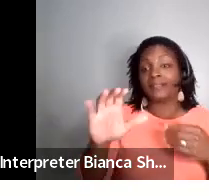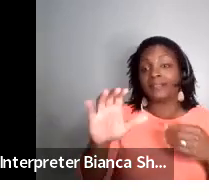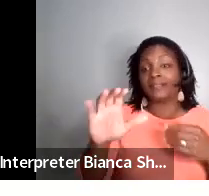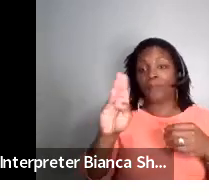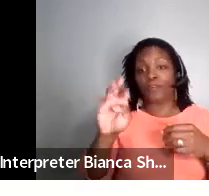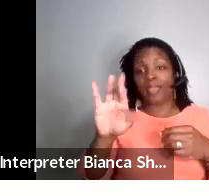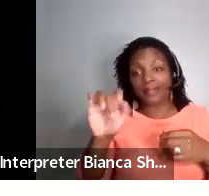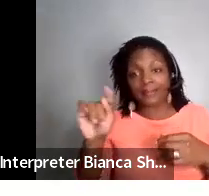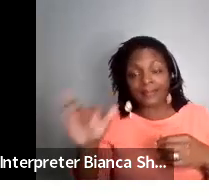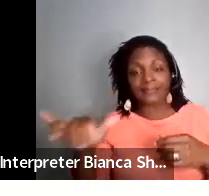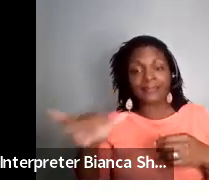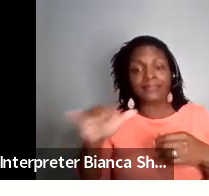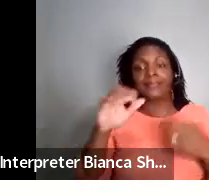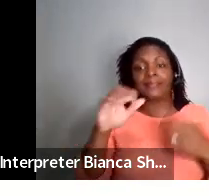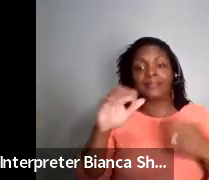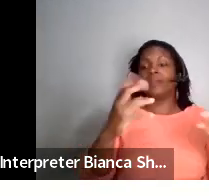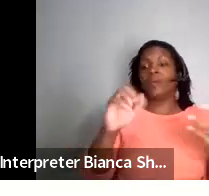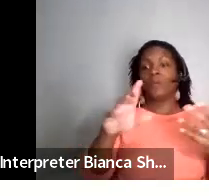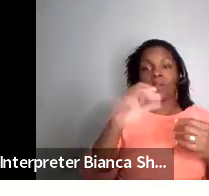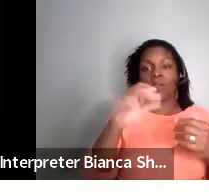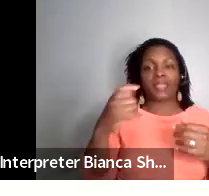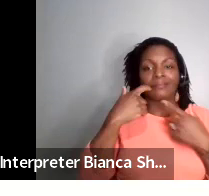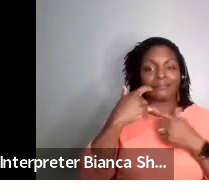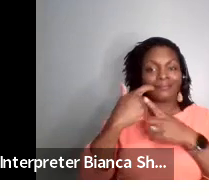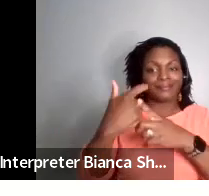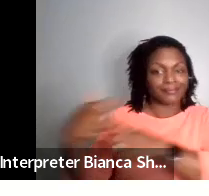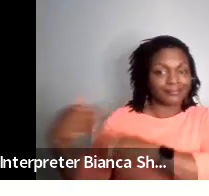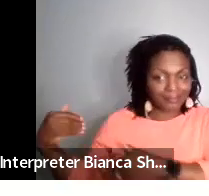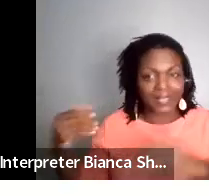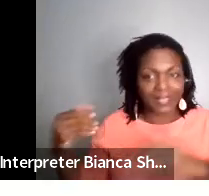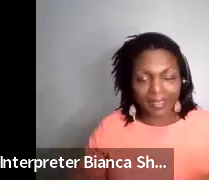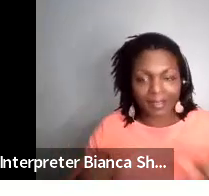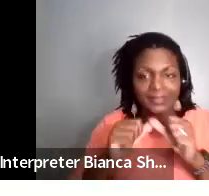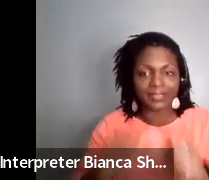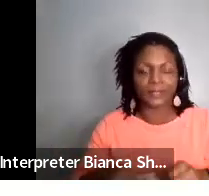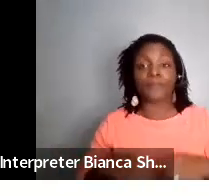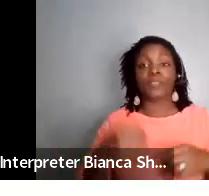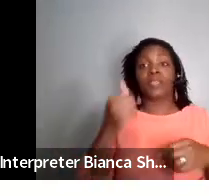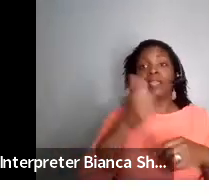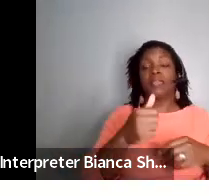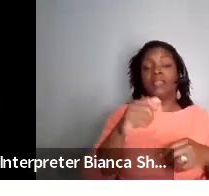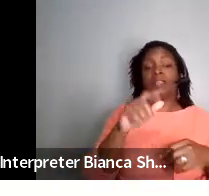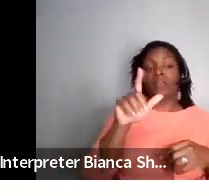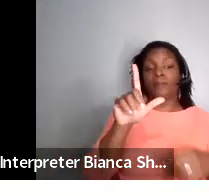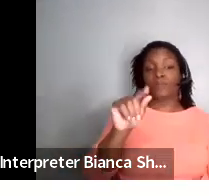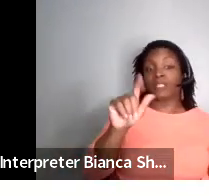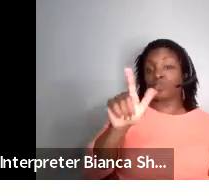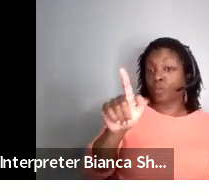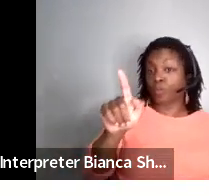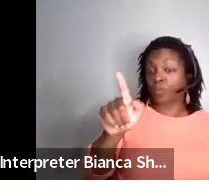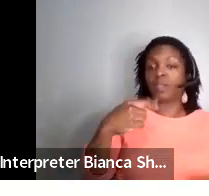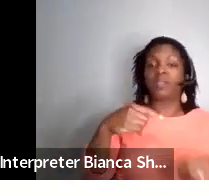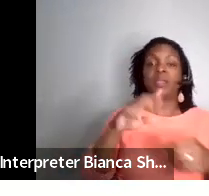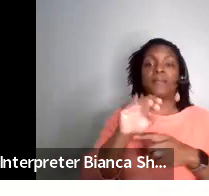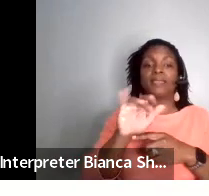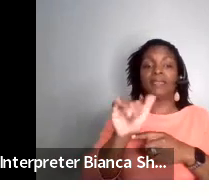We also, in last year 2021 implemented here support services as a Medicaid reversible service here.